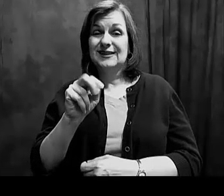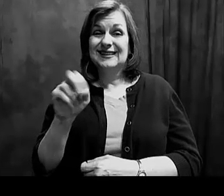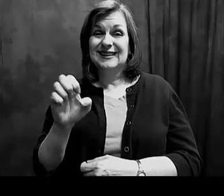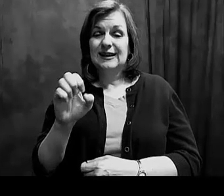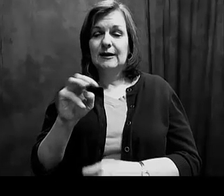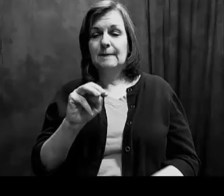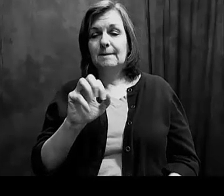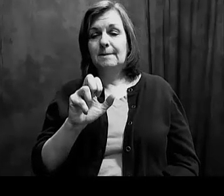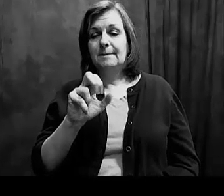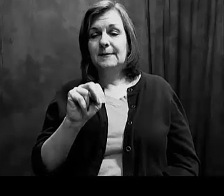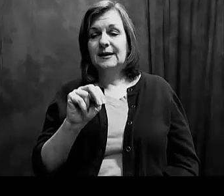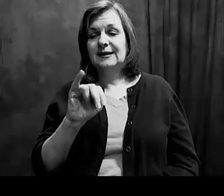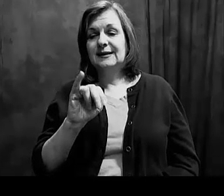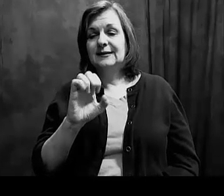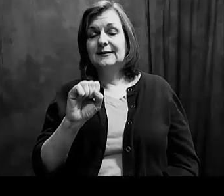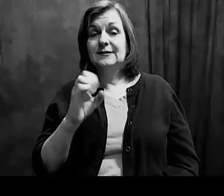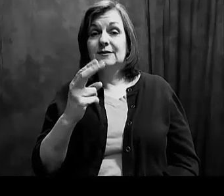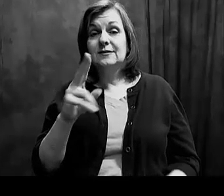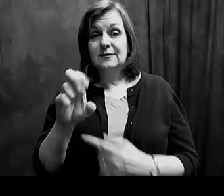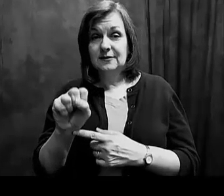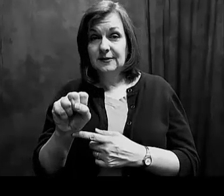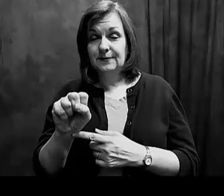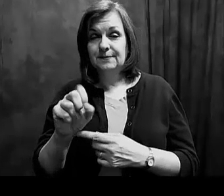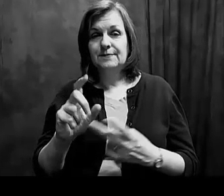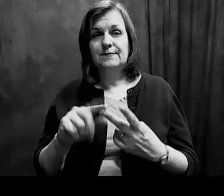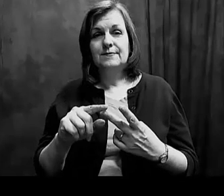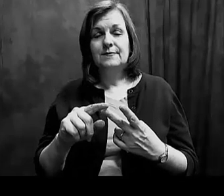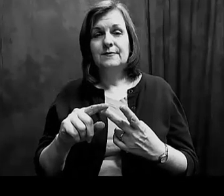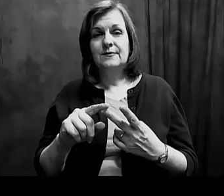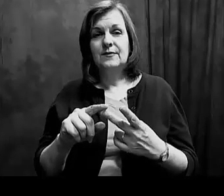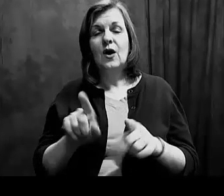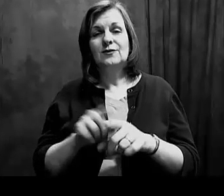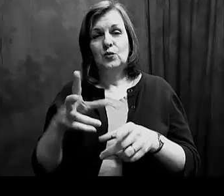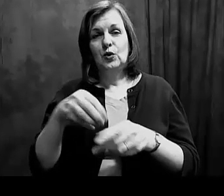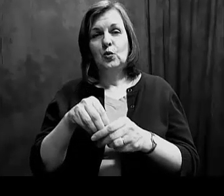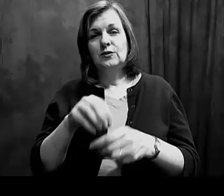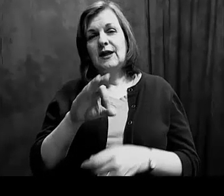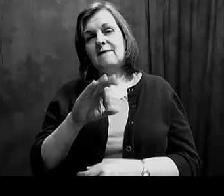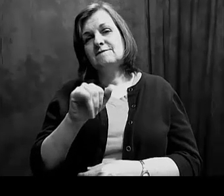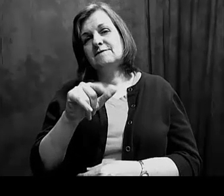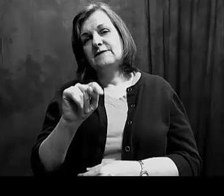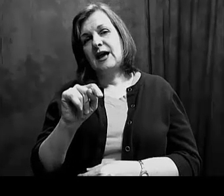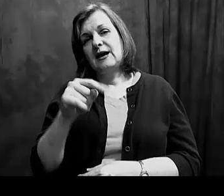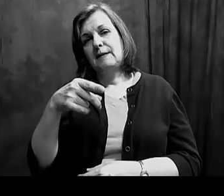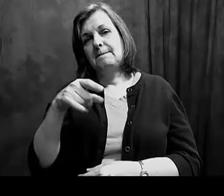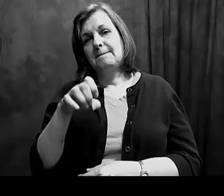or we also have fat pads that are going to act as cushions